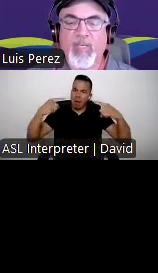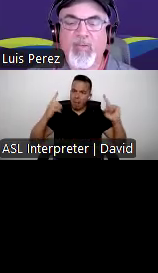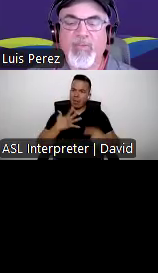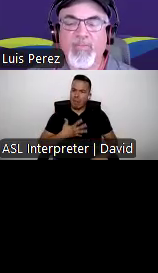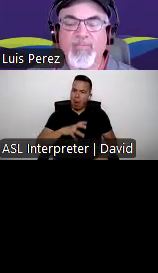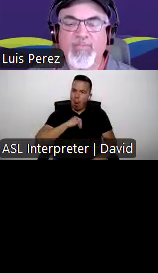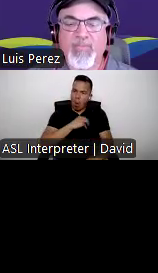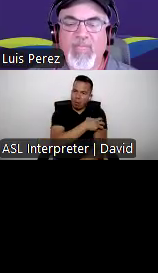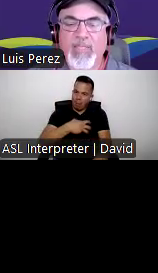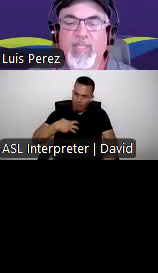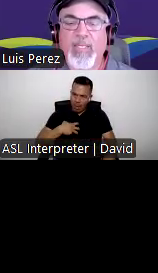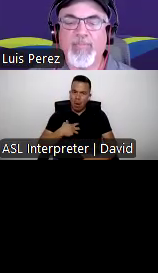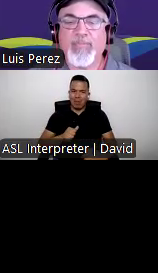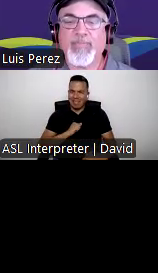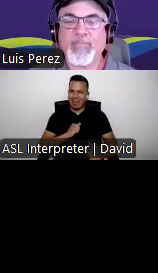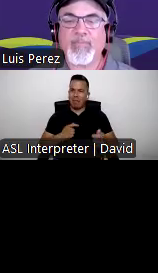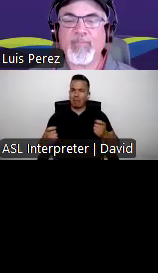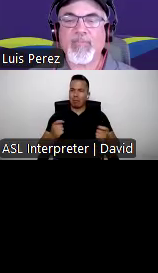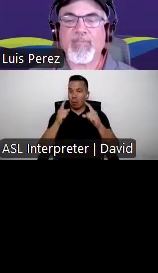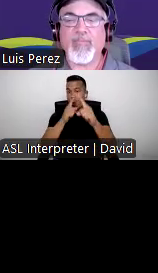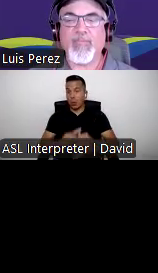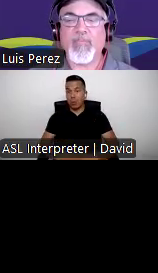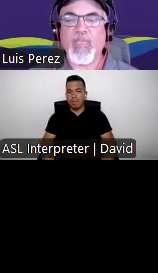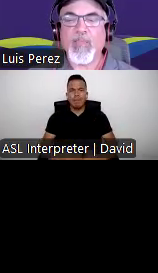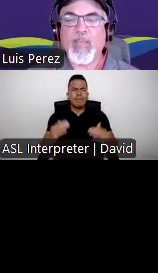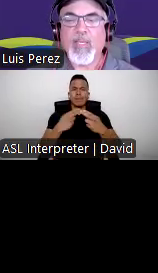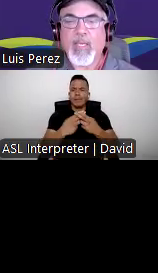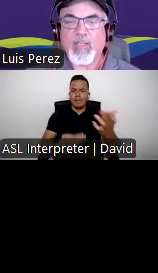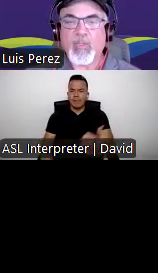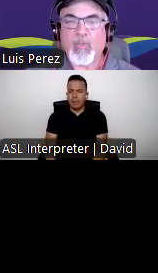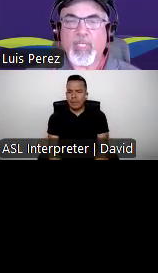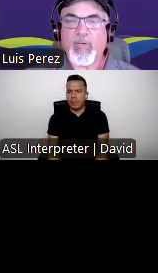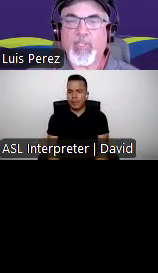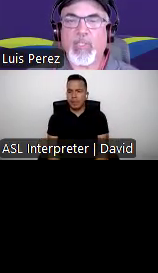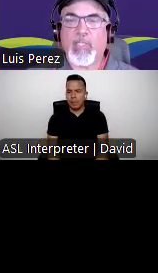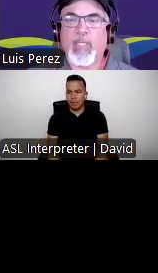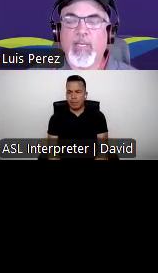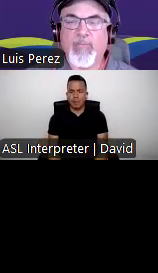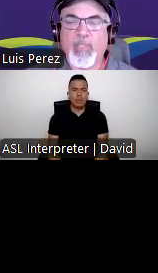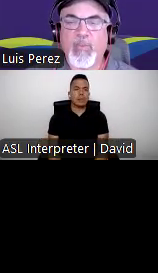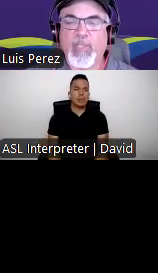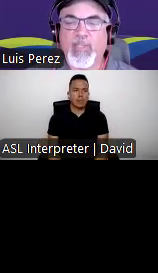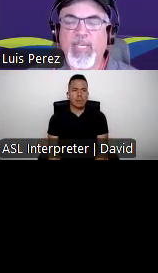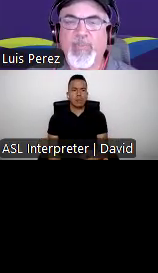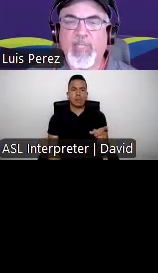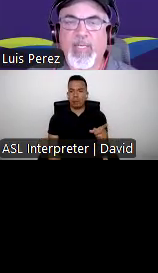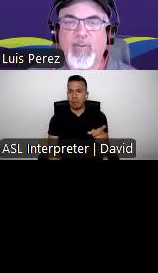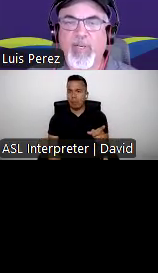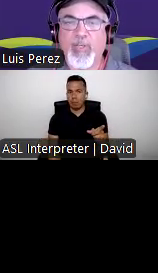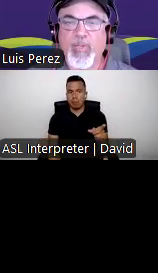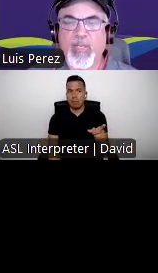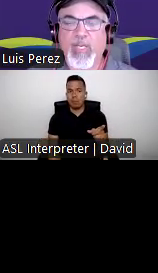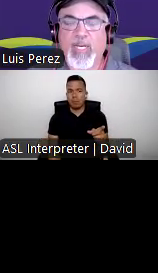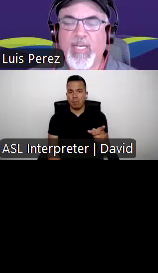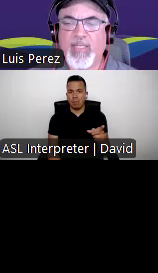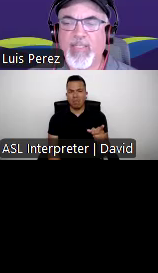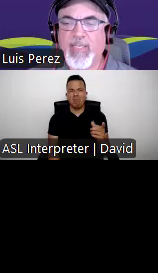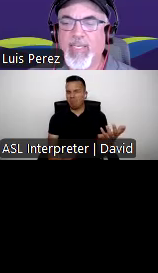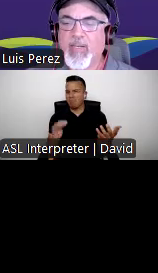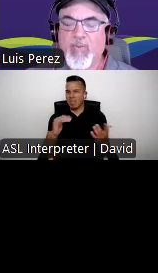goals. Next slide. And so here is just a visual, it's a snapshot of our UDL Guidelines.